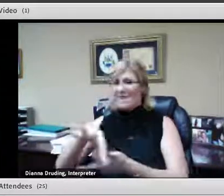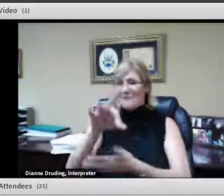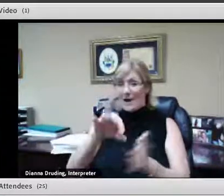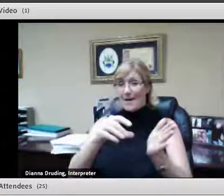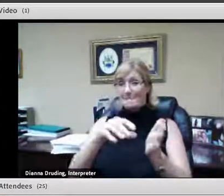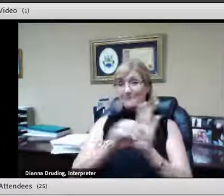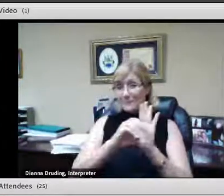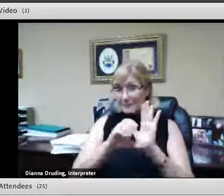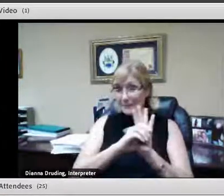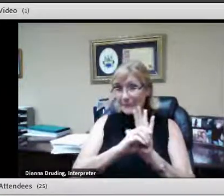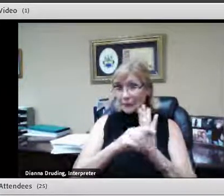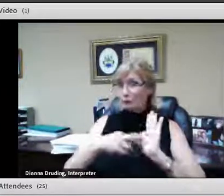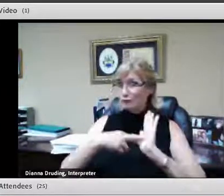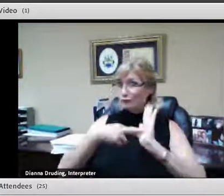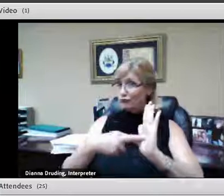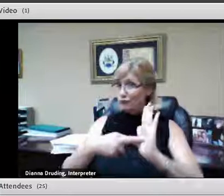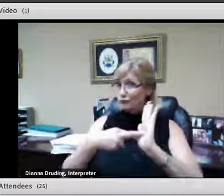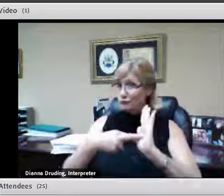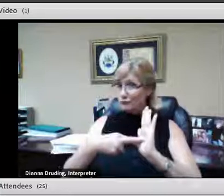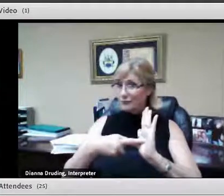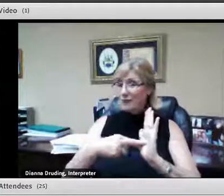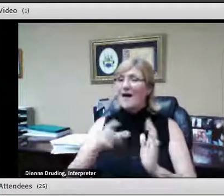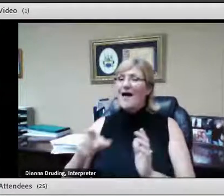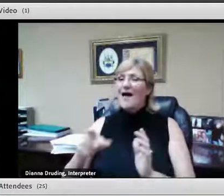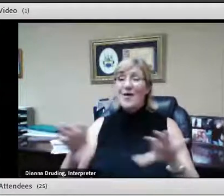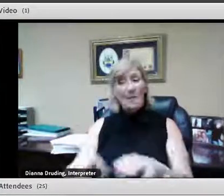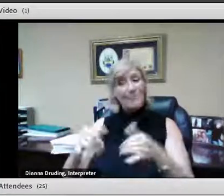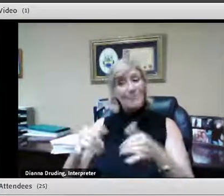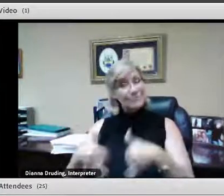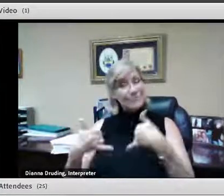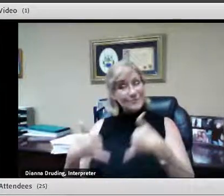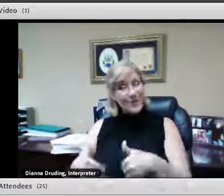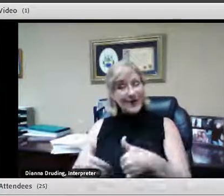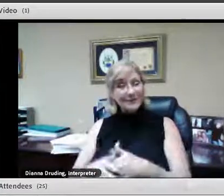and they're learning while playing.